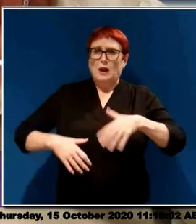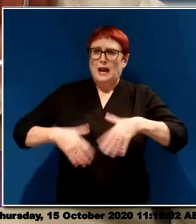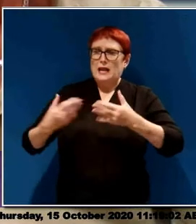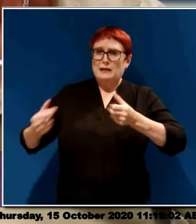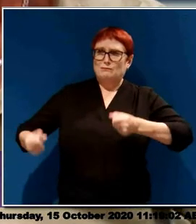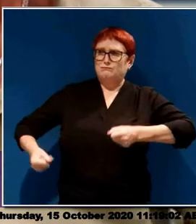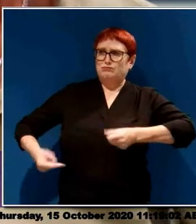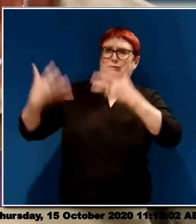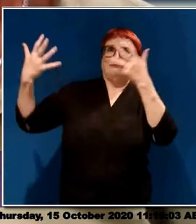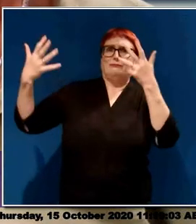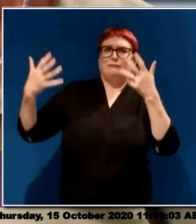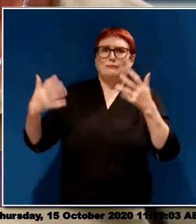Engaging, yeah.